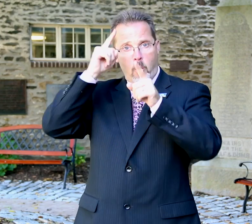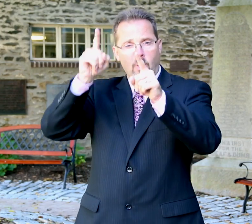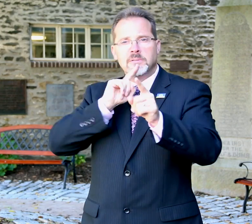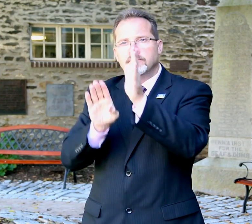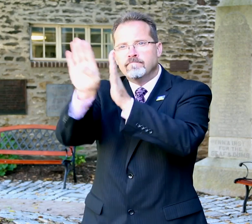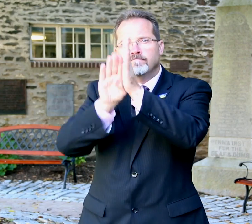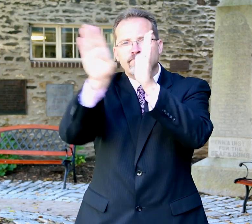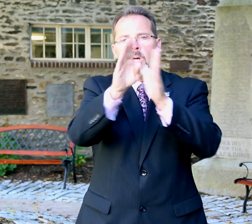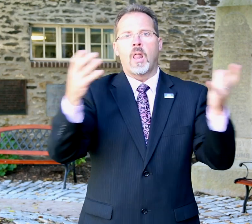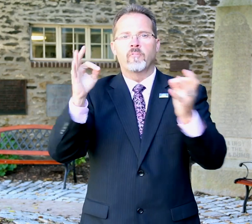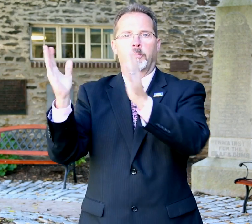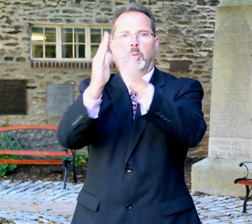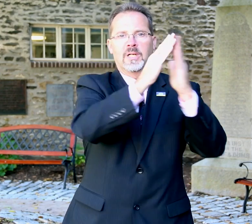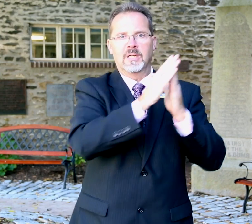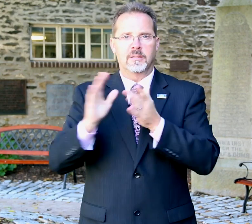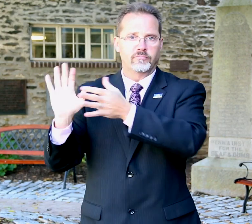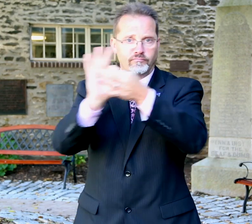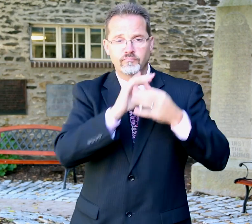My goal is to develop relationships and community relations.